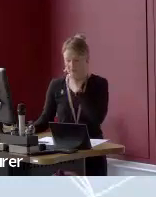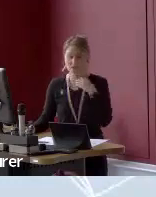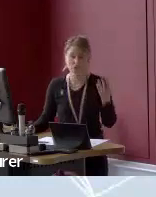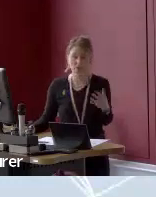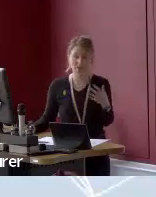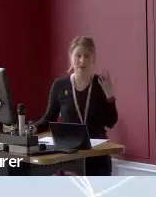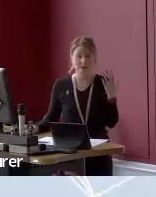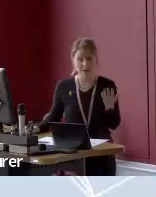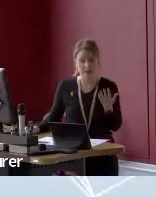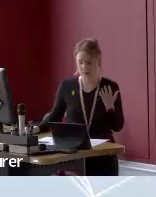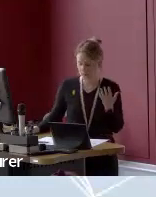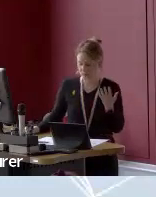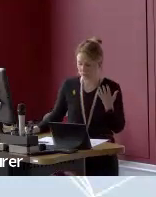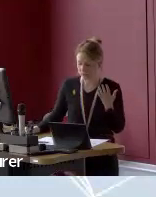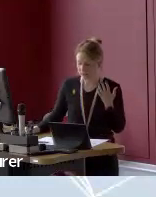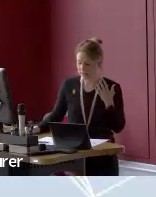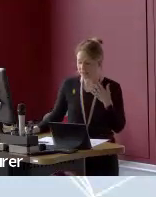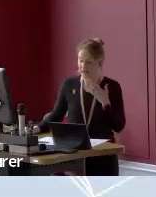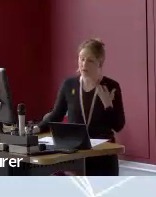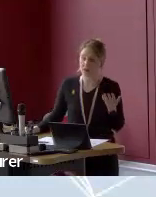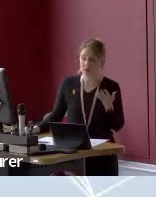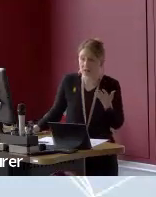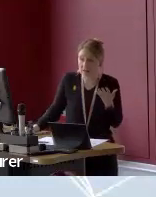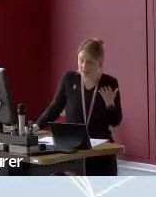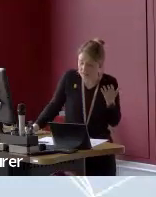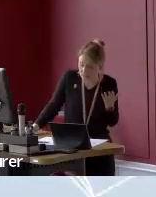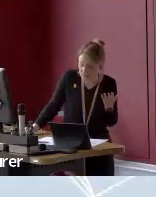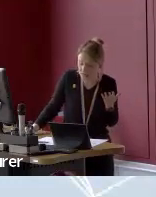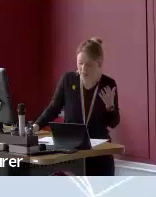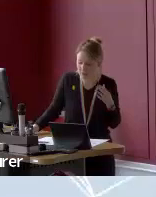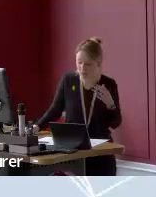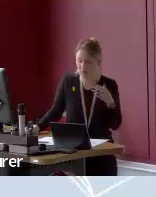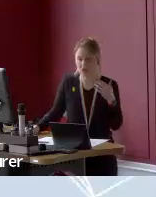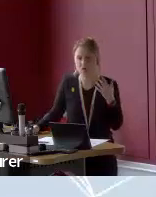this is shocking and its unacceptable and yet the health injustices experienced by this population